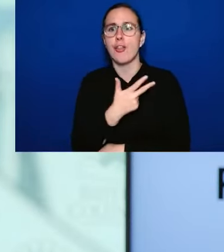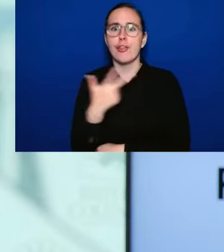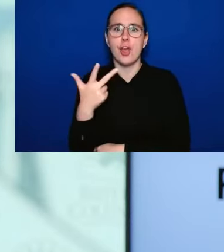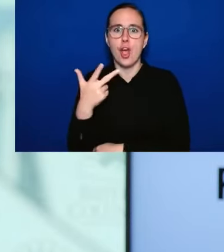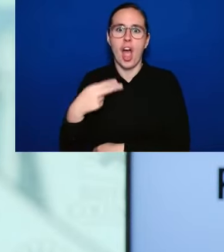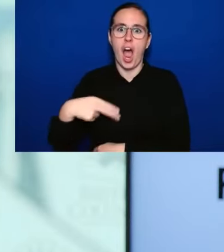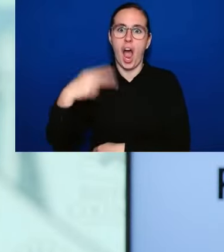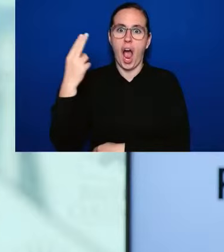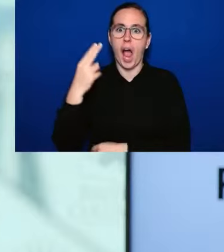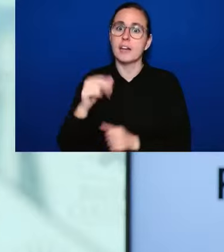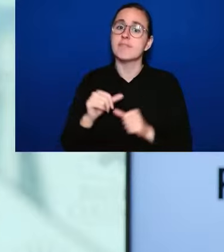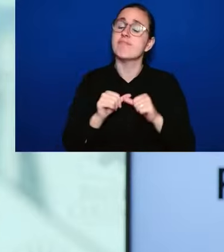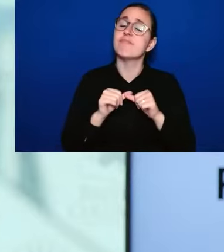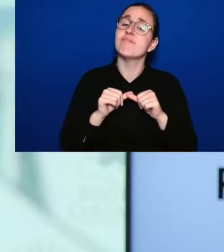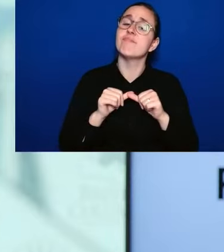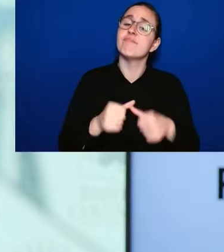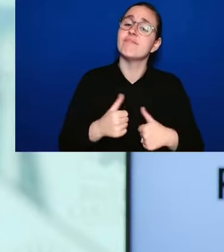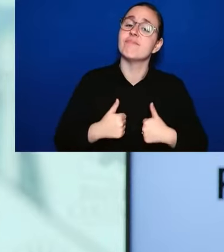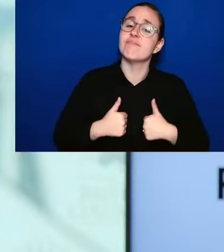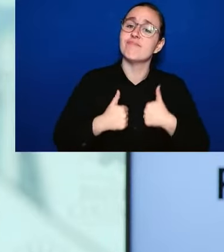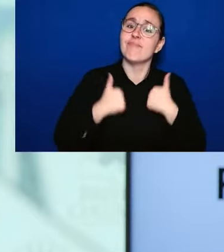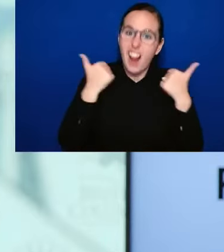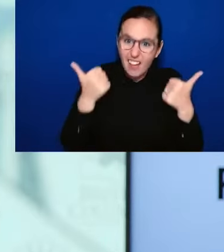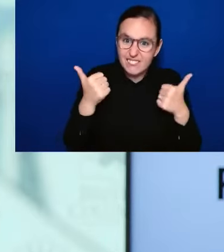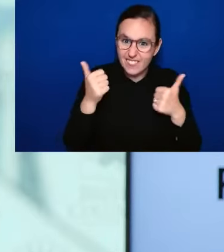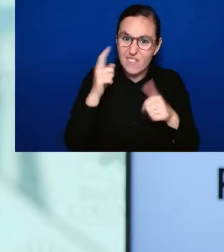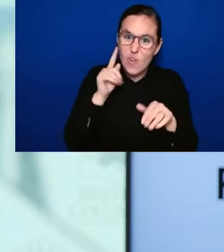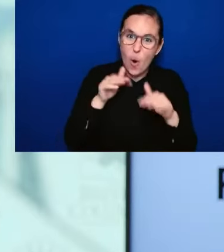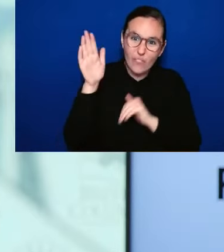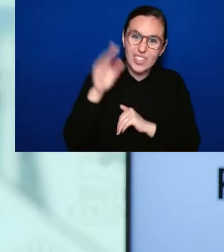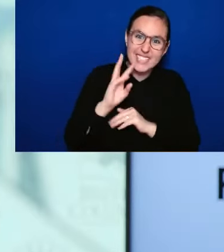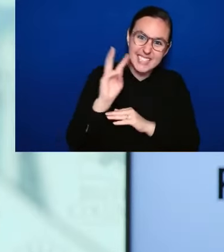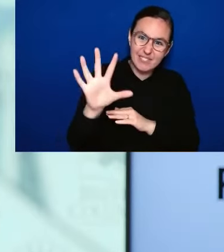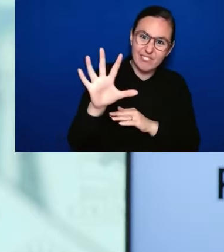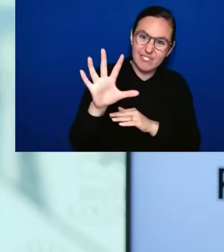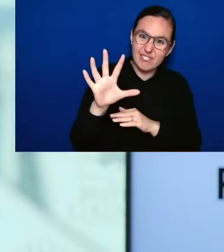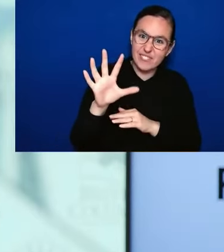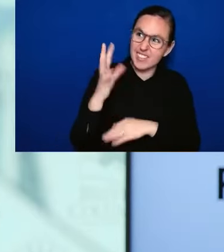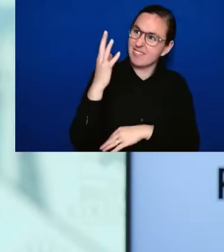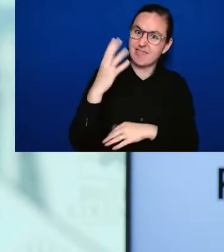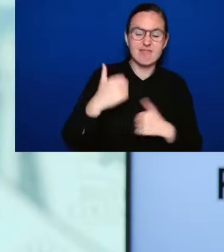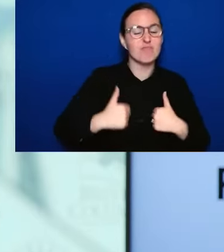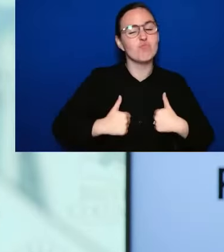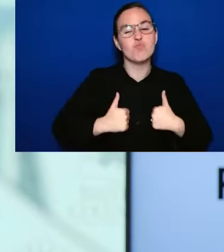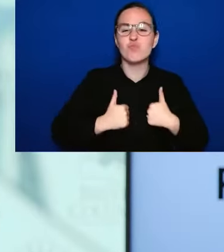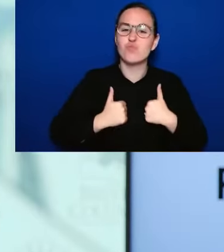know. Within an I shot a sixty five as I am everyone else. But